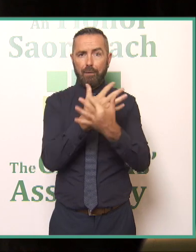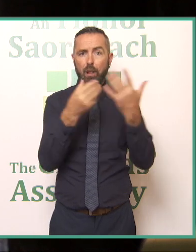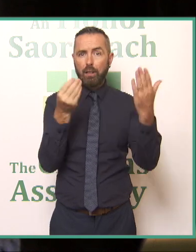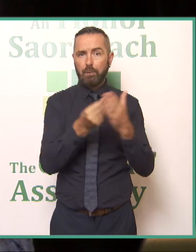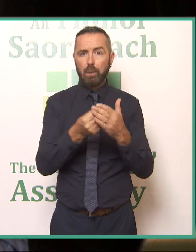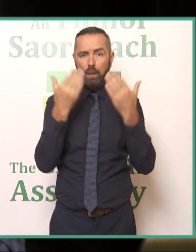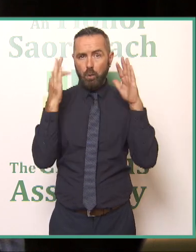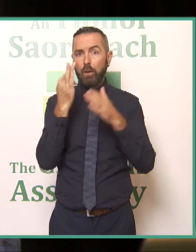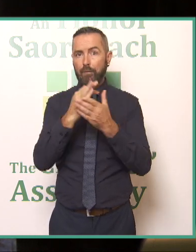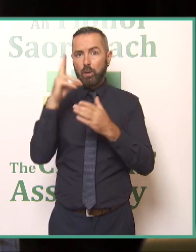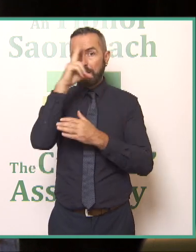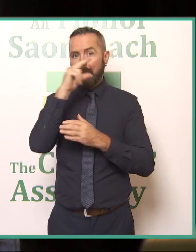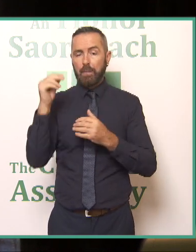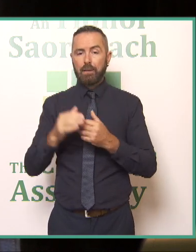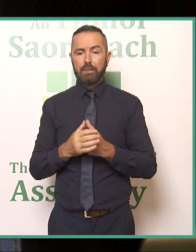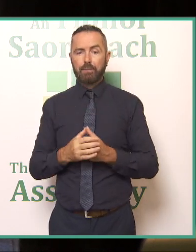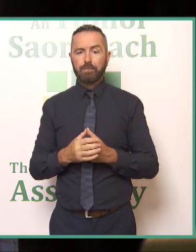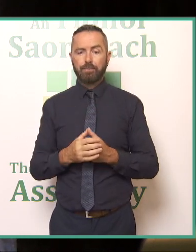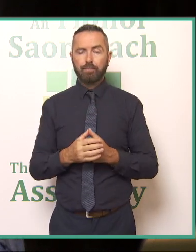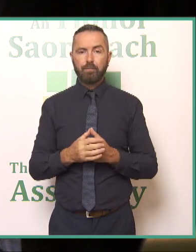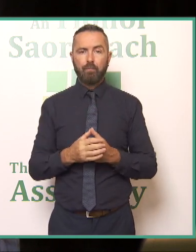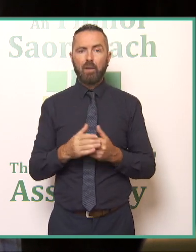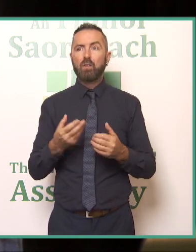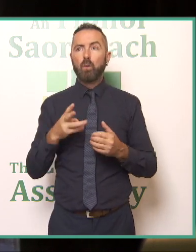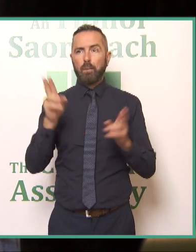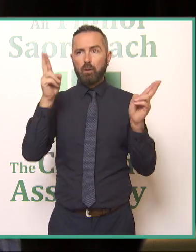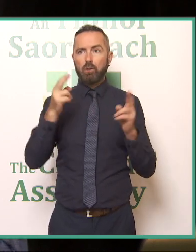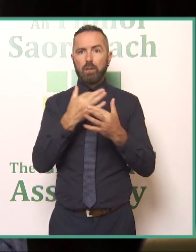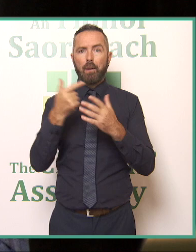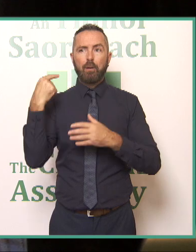moving out defense for Freedom margins you're cutting down on pesticides and fertilizers in